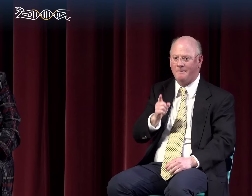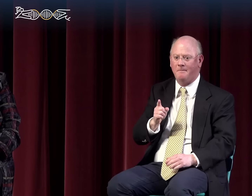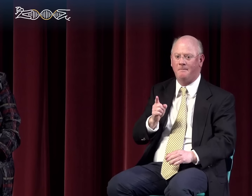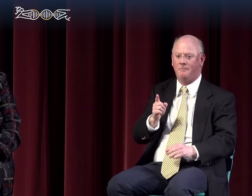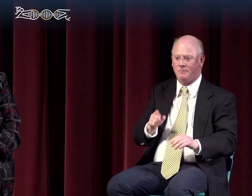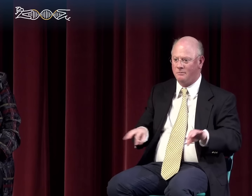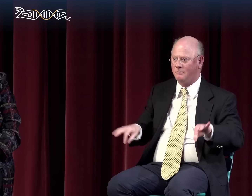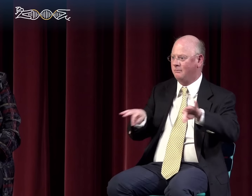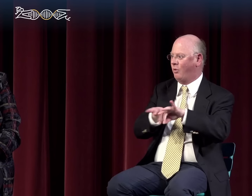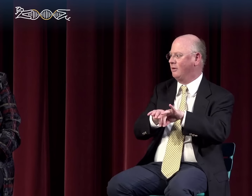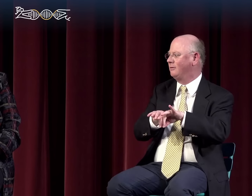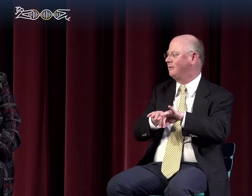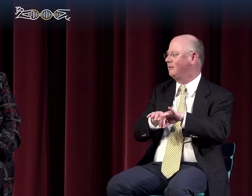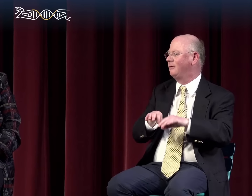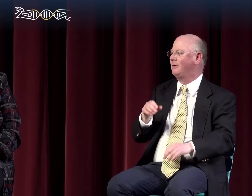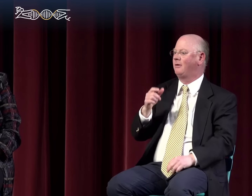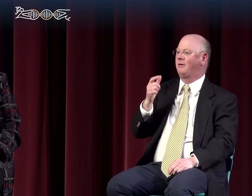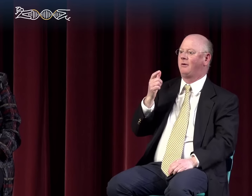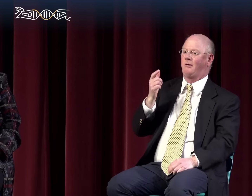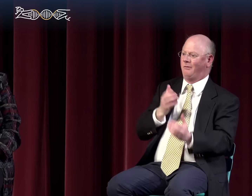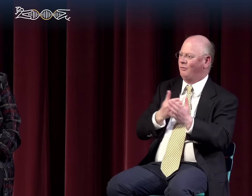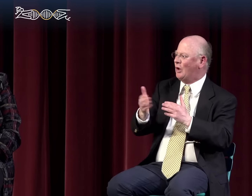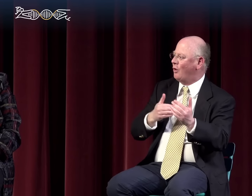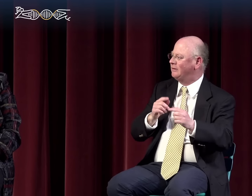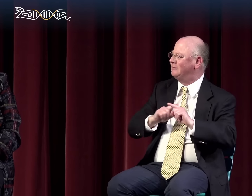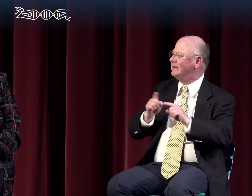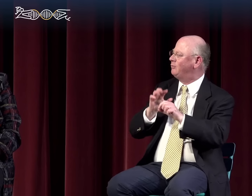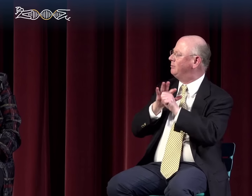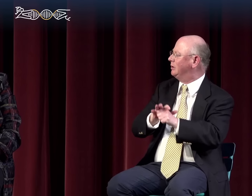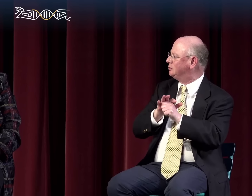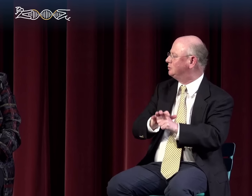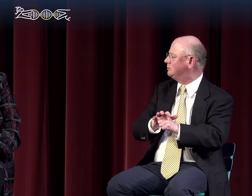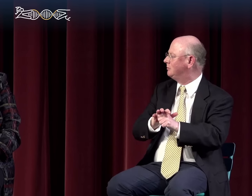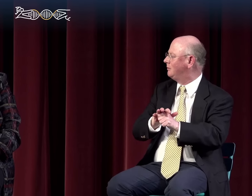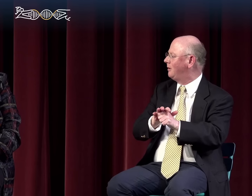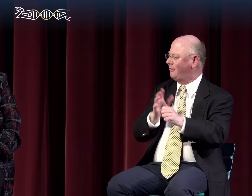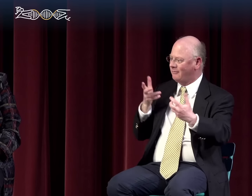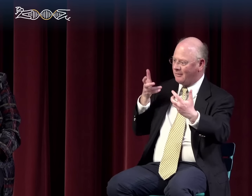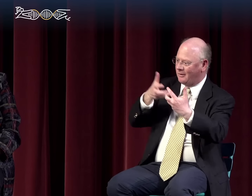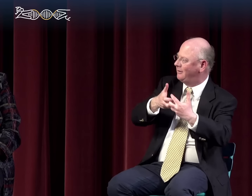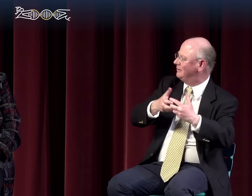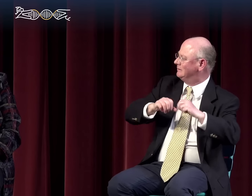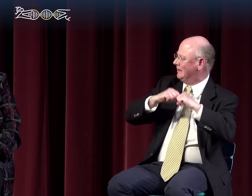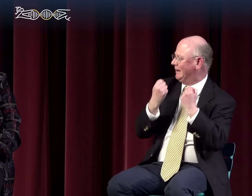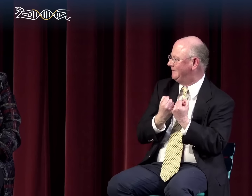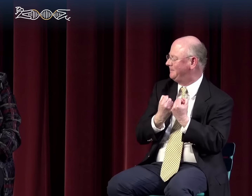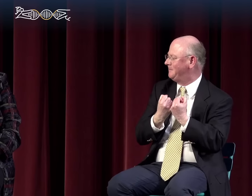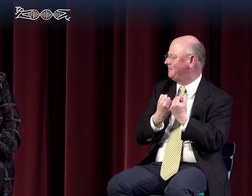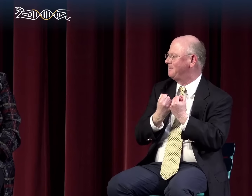That in itself is important. Regardless of the various pressures to accommodate society and so forth,